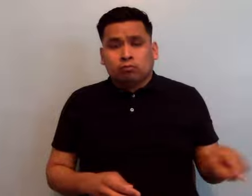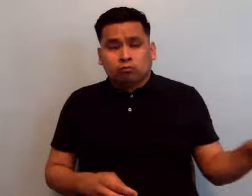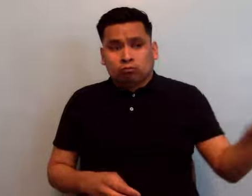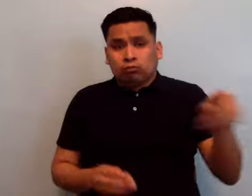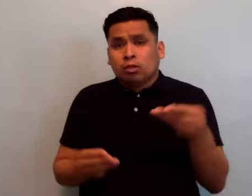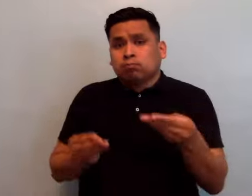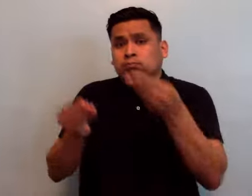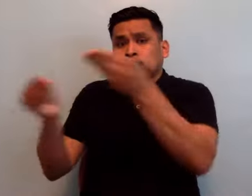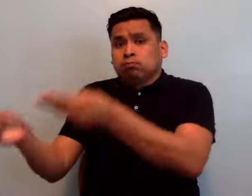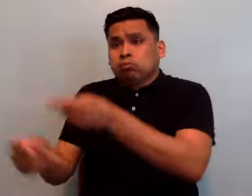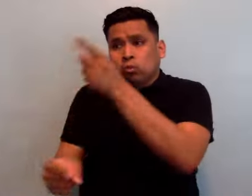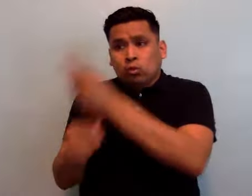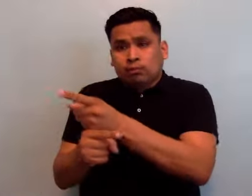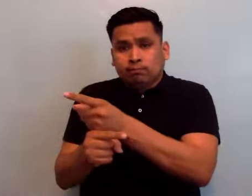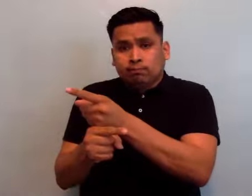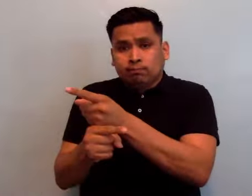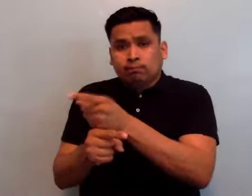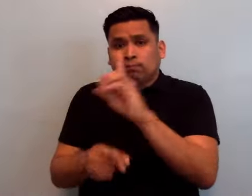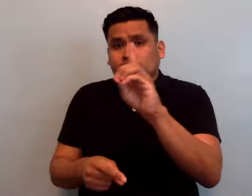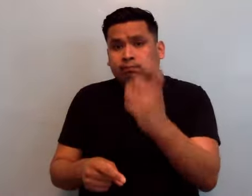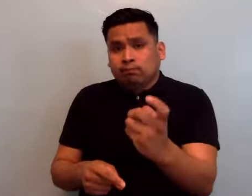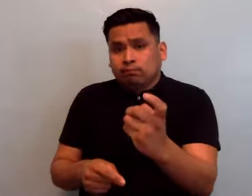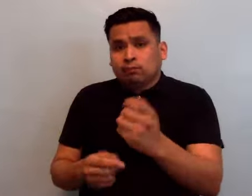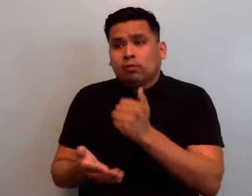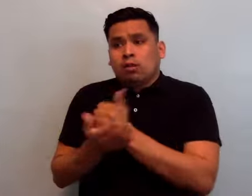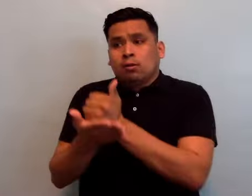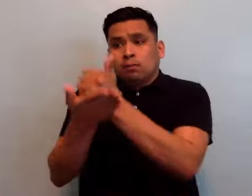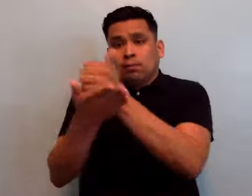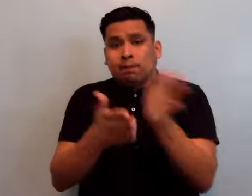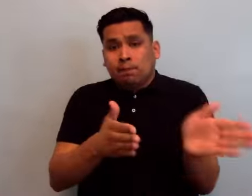By making sure these professionals understand what the Deaf person is saying,